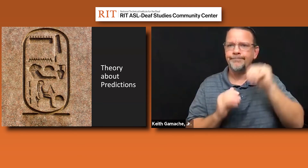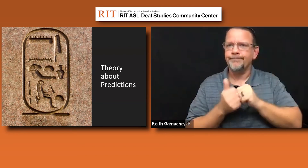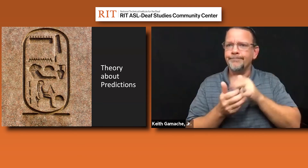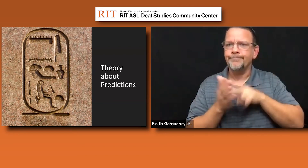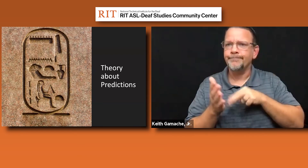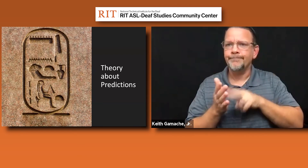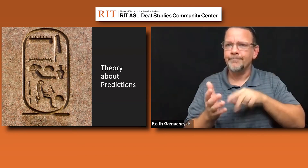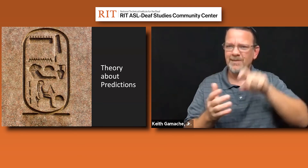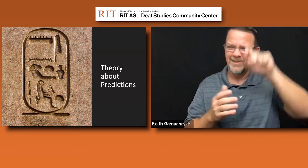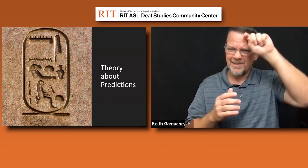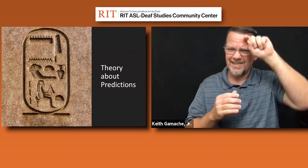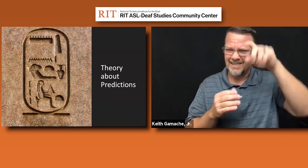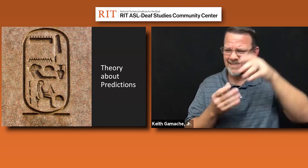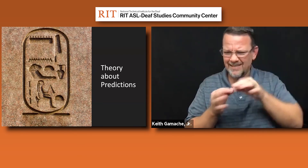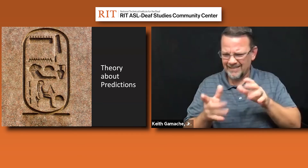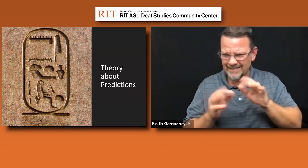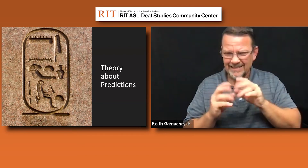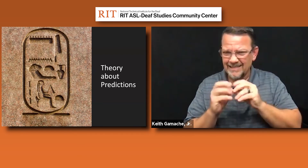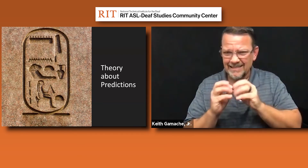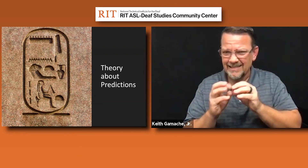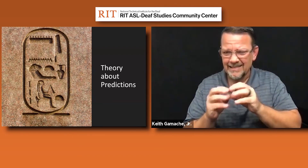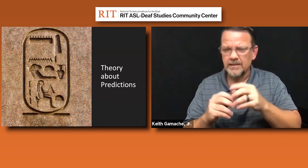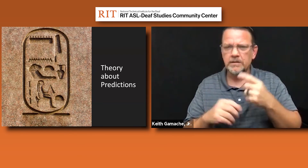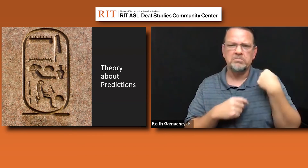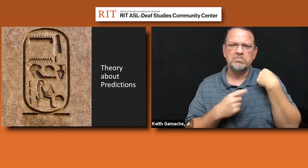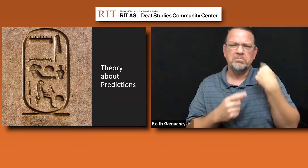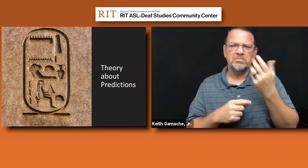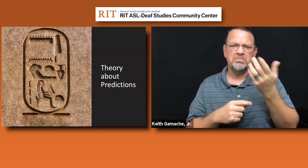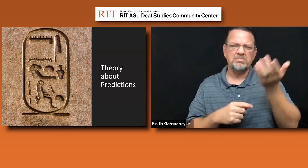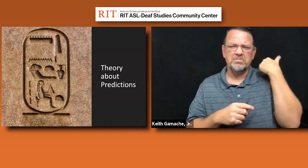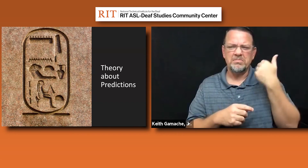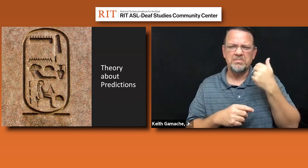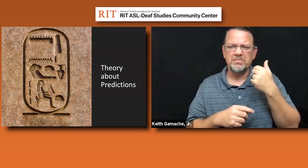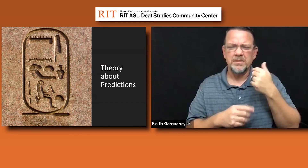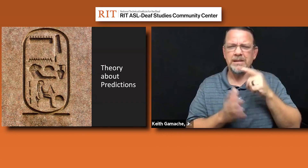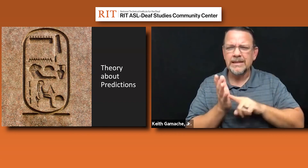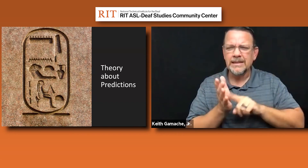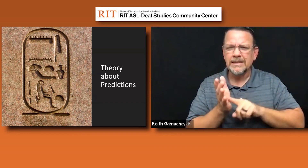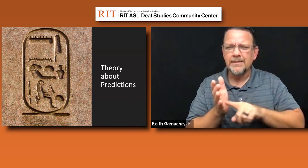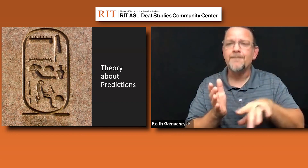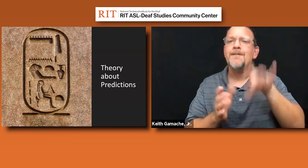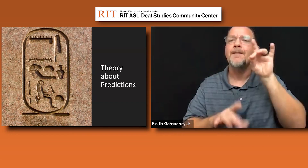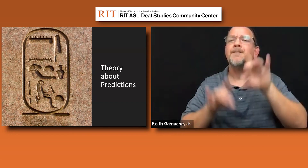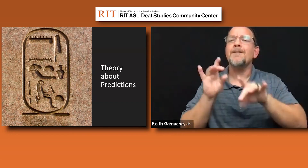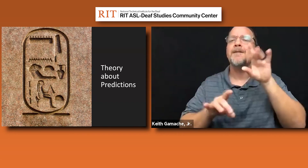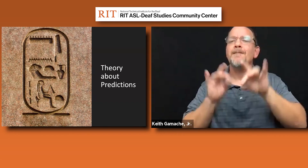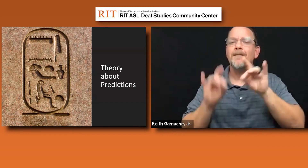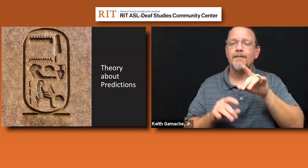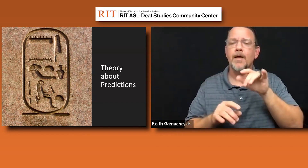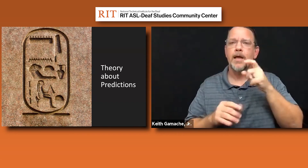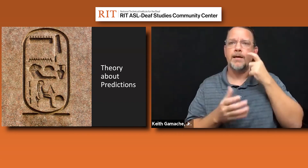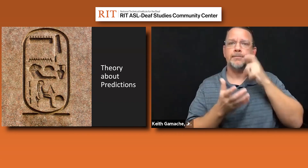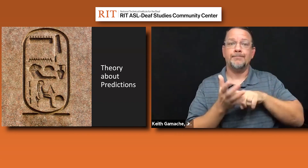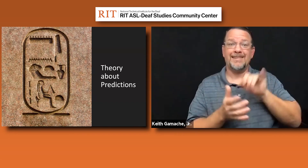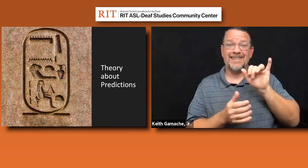Lost languages that we don't know how to read but have been around for many years and at the past were used